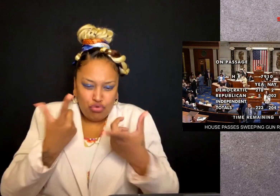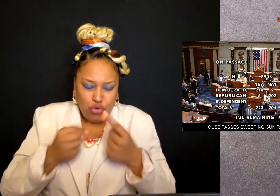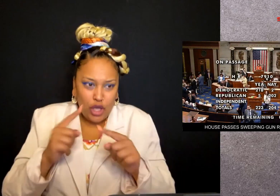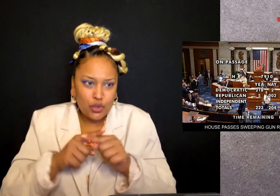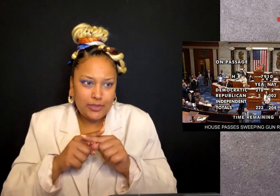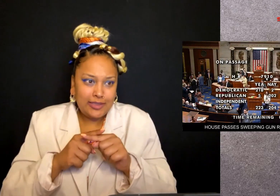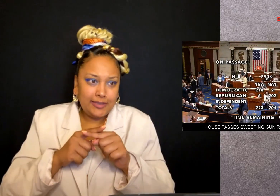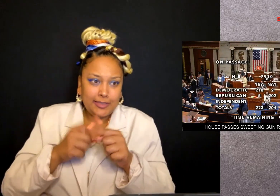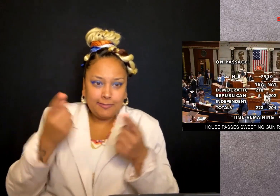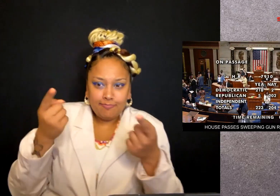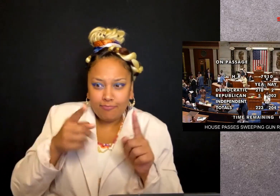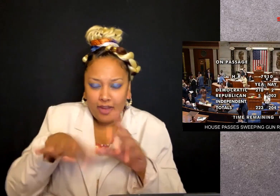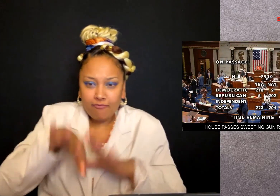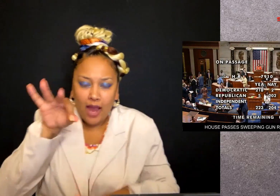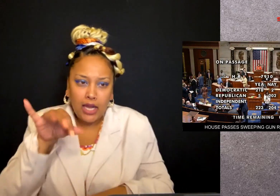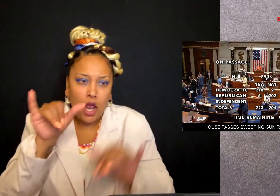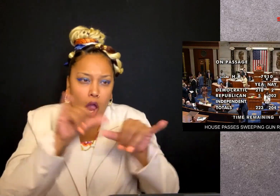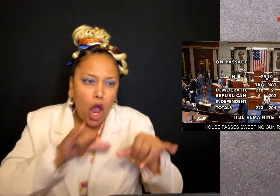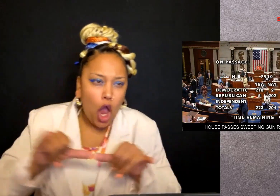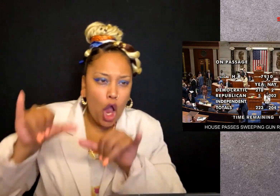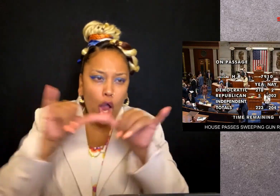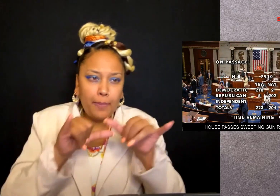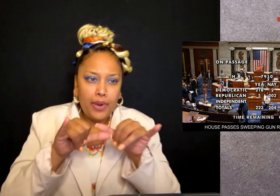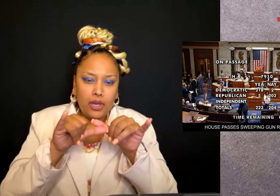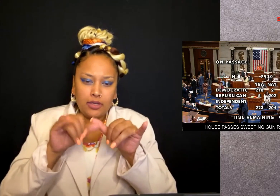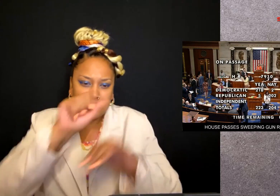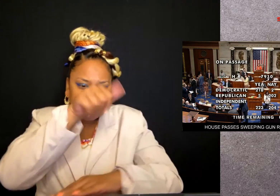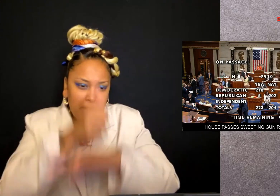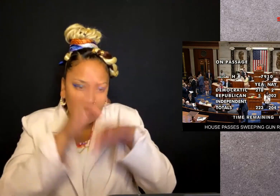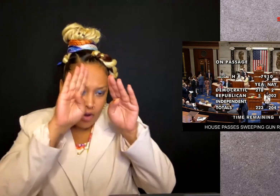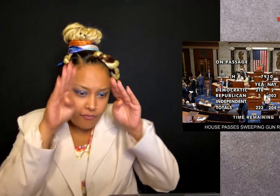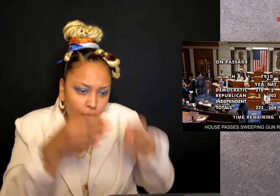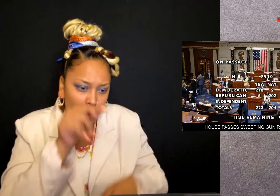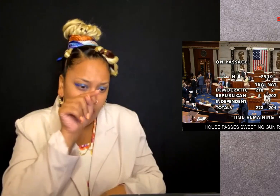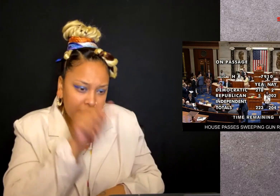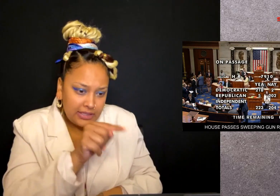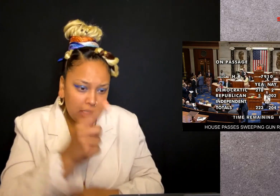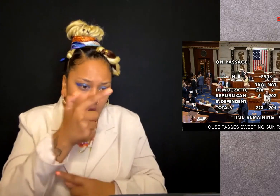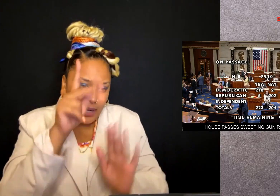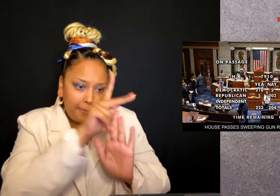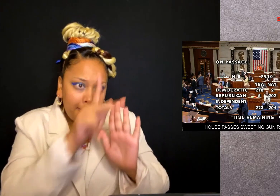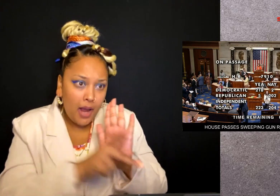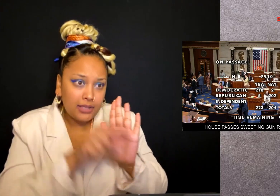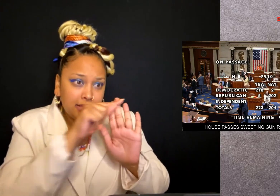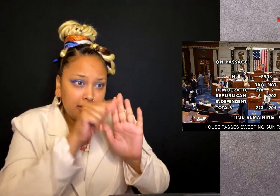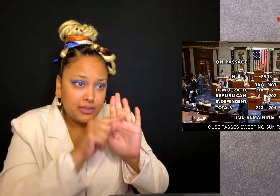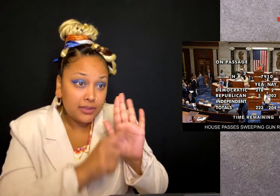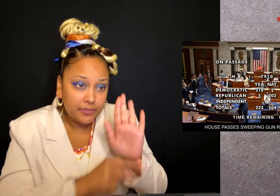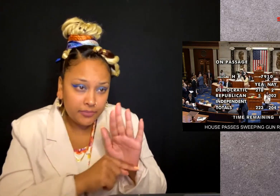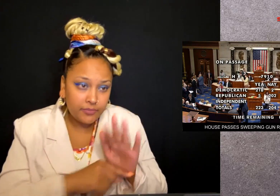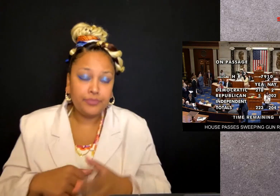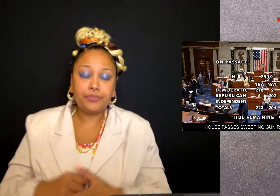however a bipartisan group of senators is in talks trying to find common ground on gun policy